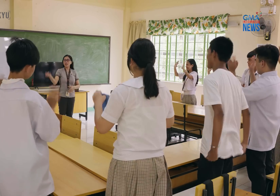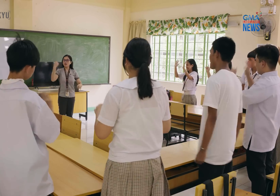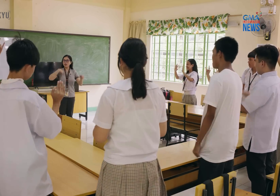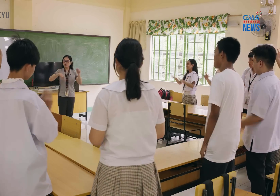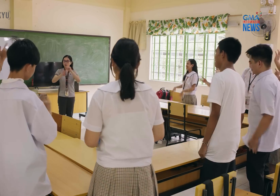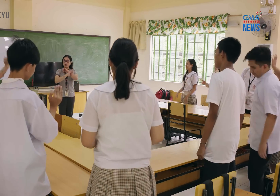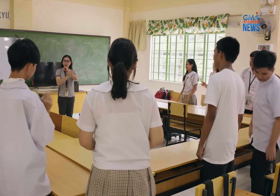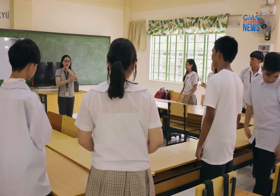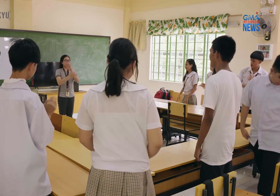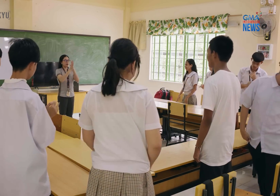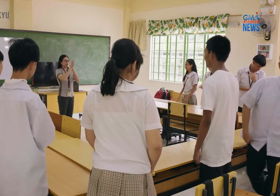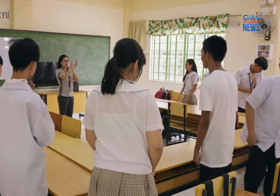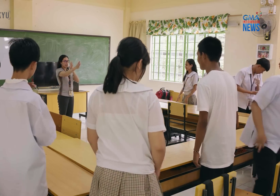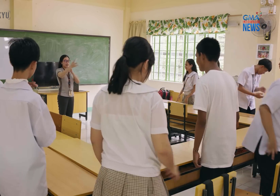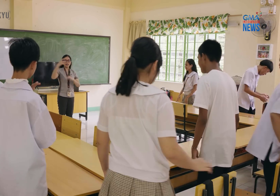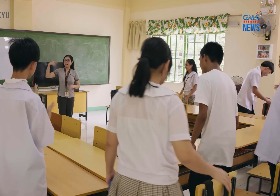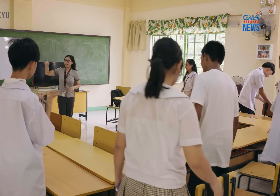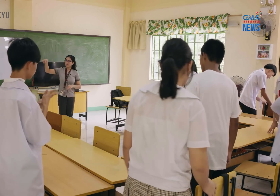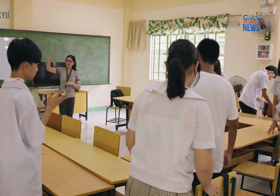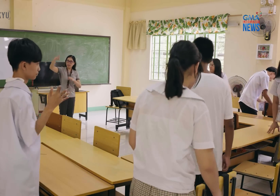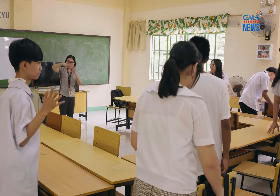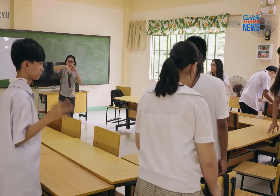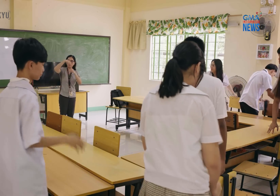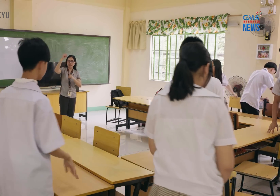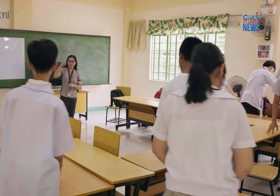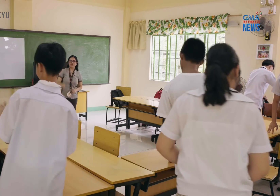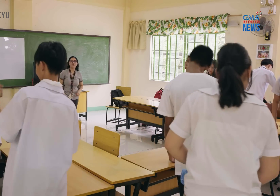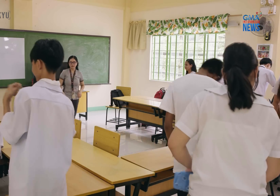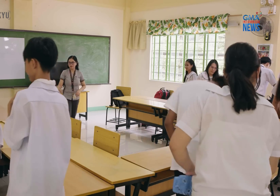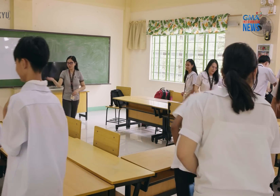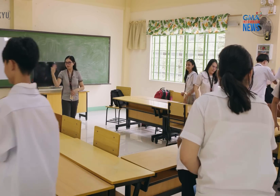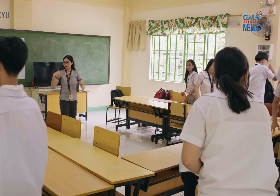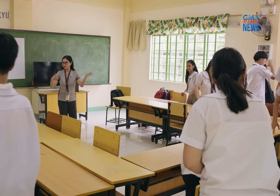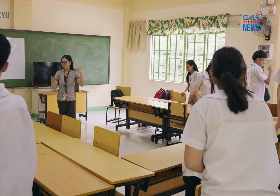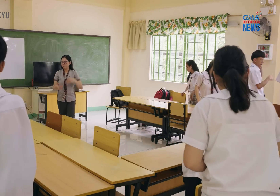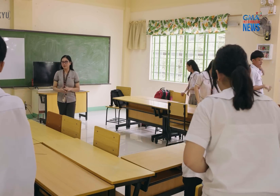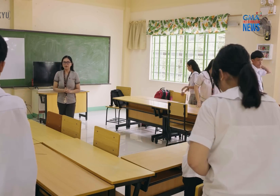Goodbye. See you tomorrow.